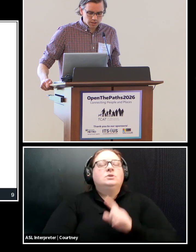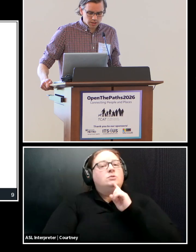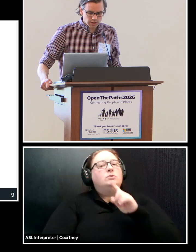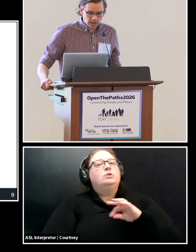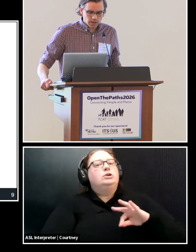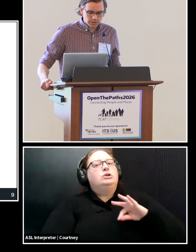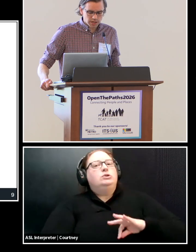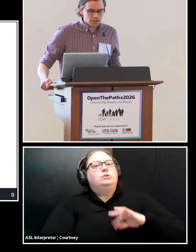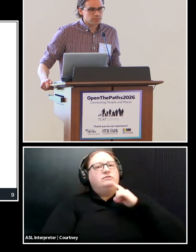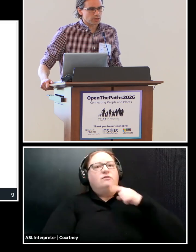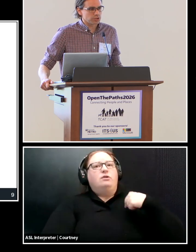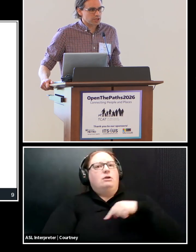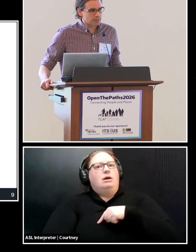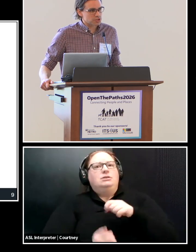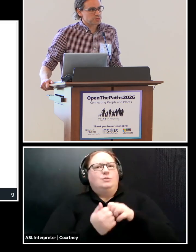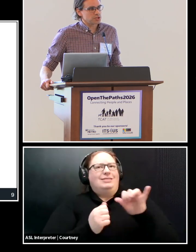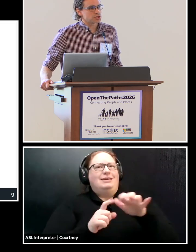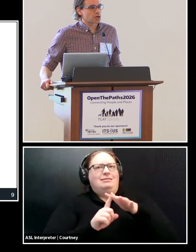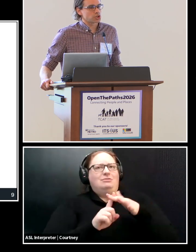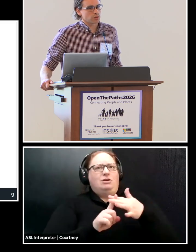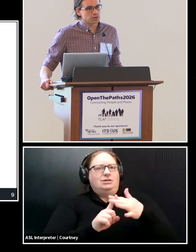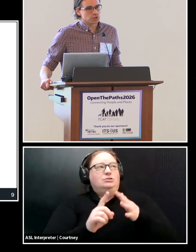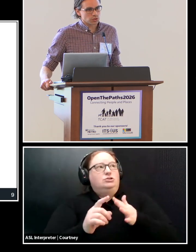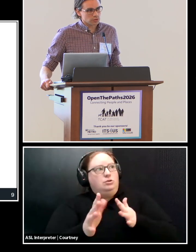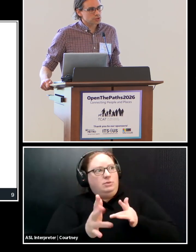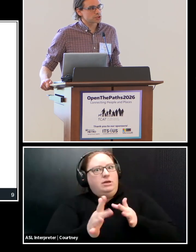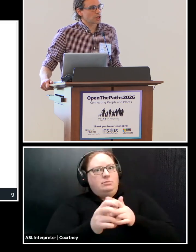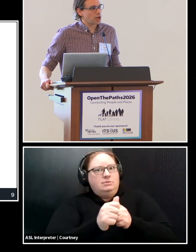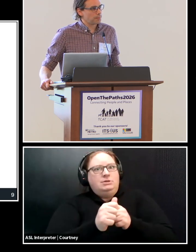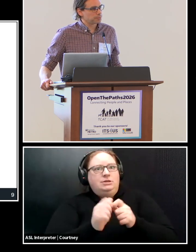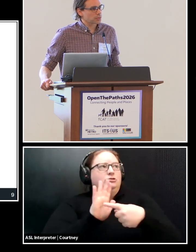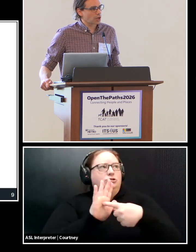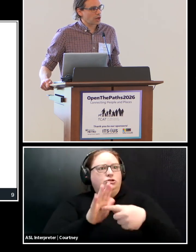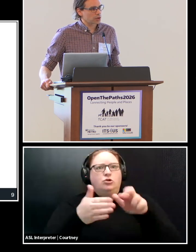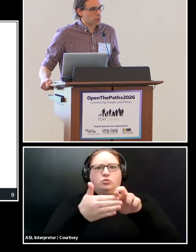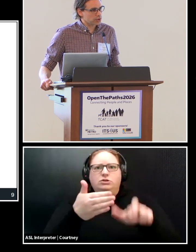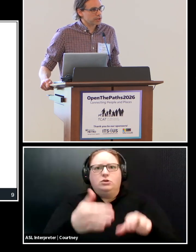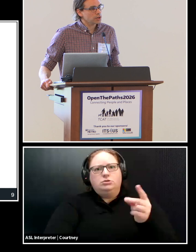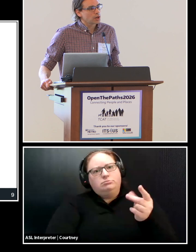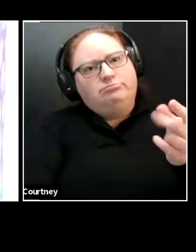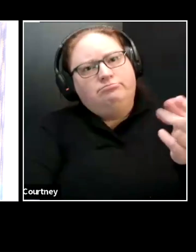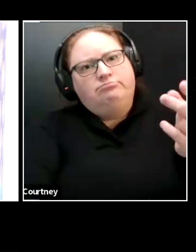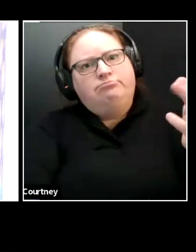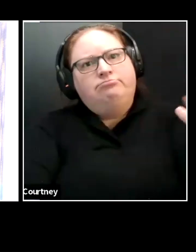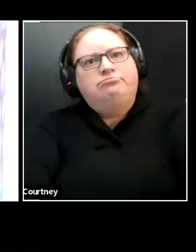in that context to be able to get up to speed, start showing results um uh quickly uh in a way